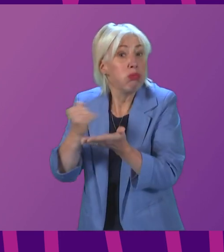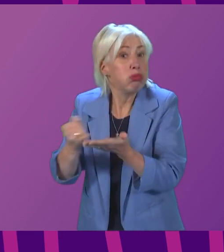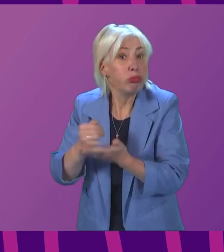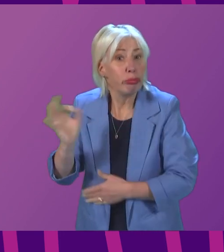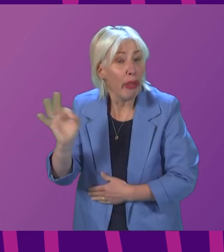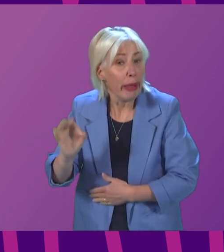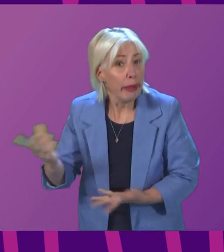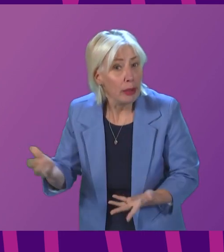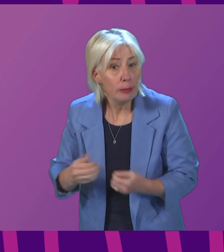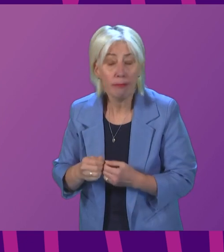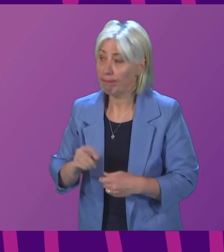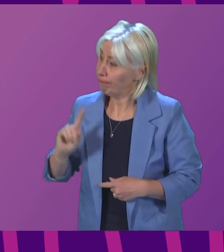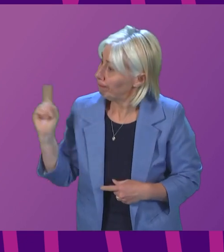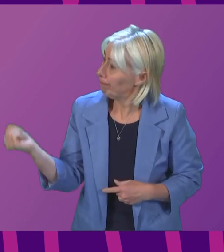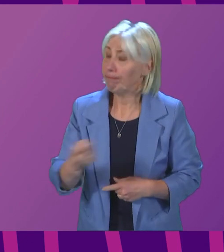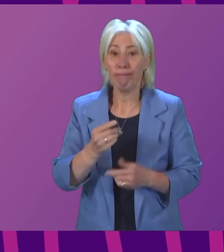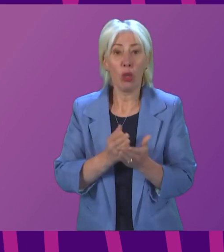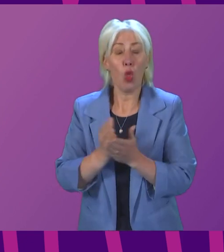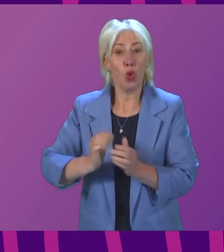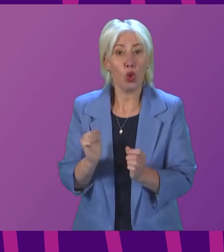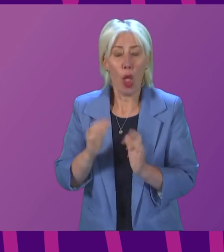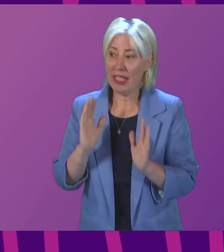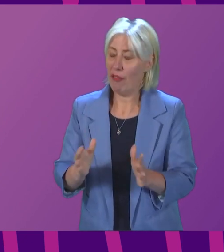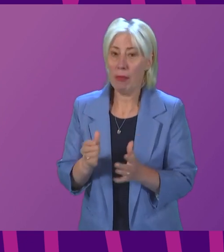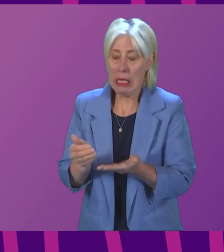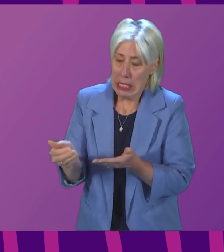As people across Scotland tighten their belts, can the First Minister explain why she thought